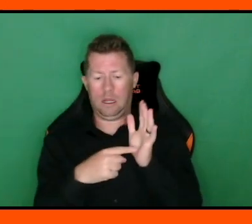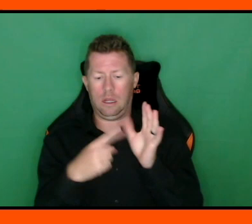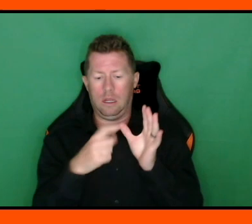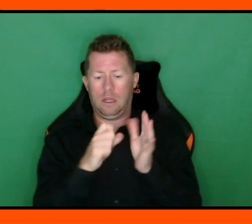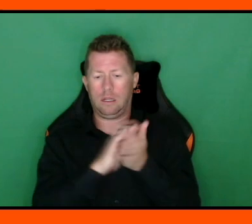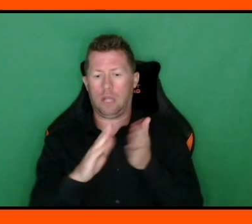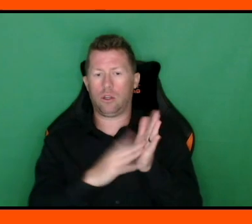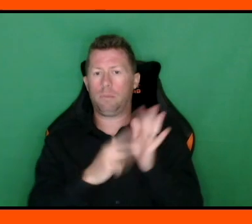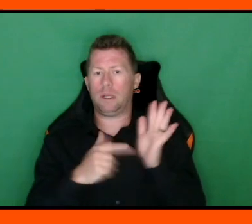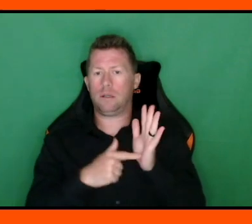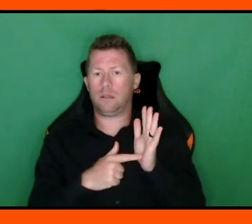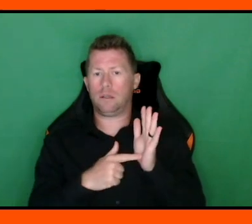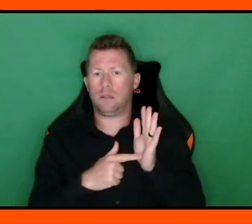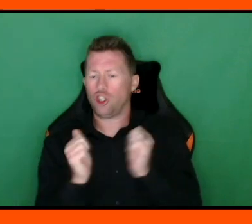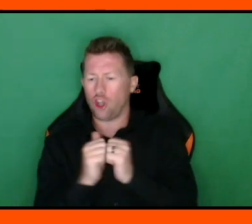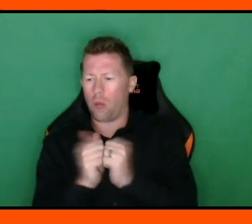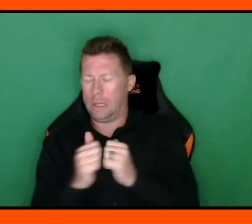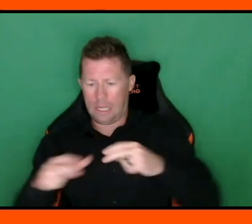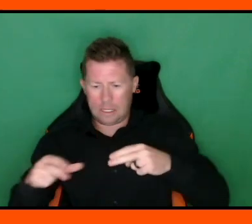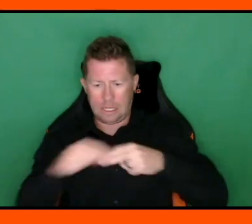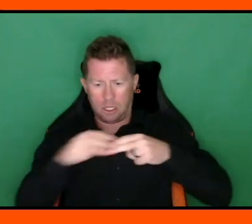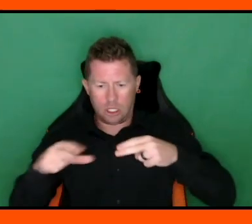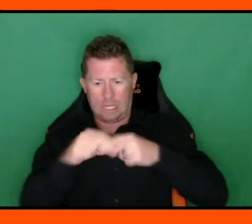that you think will further support your evidence.